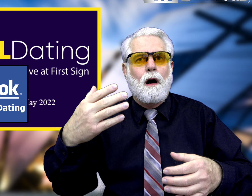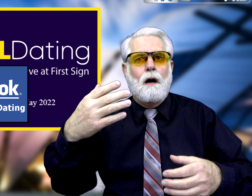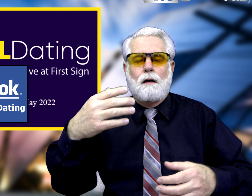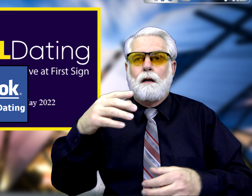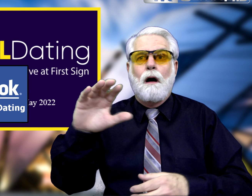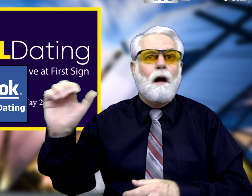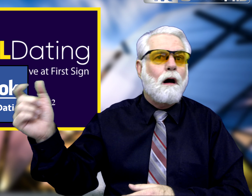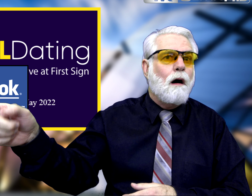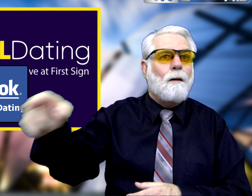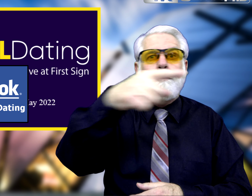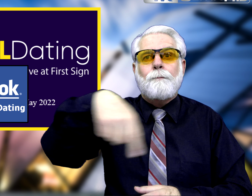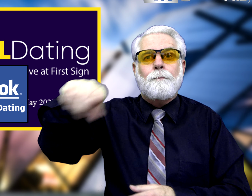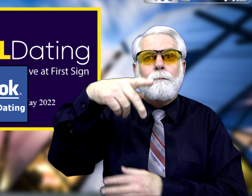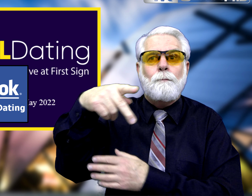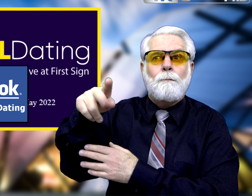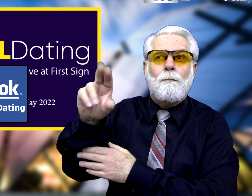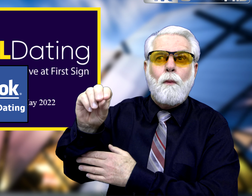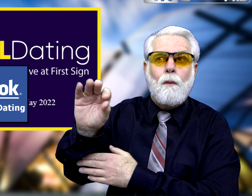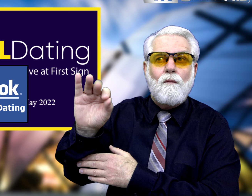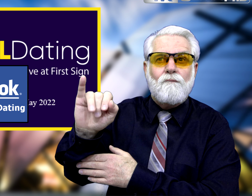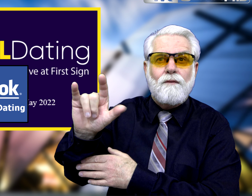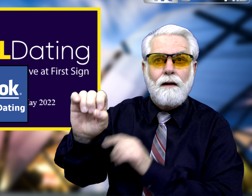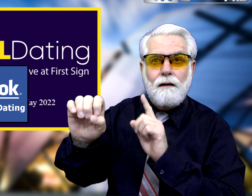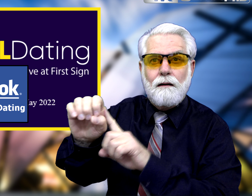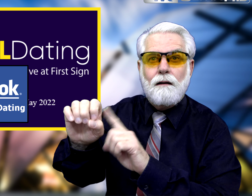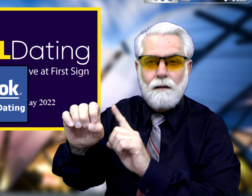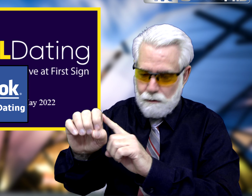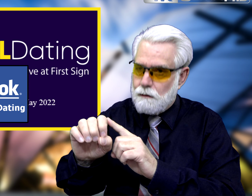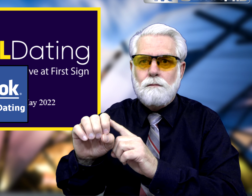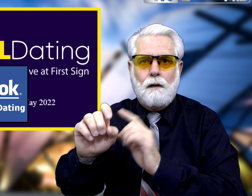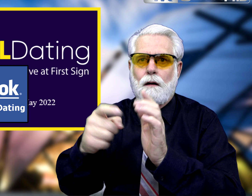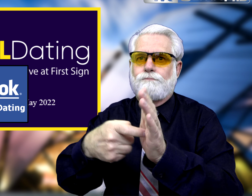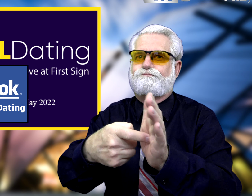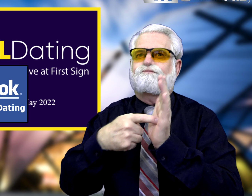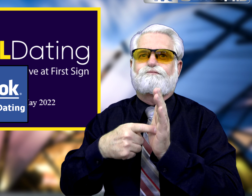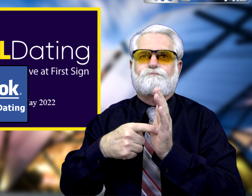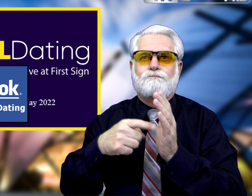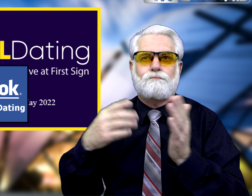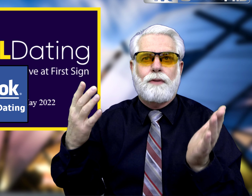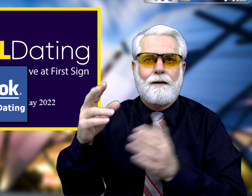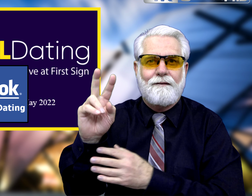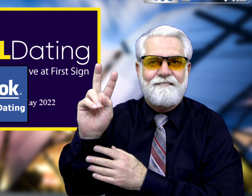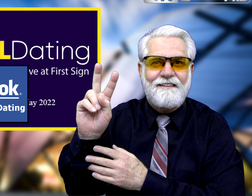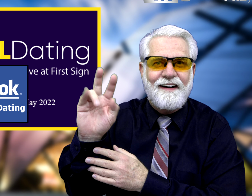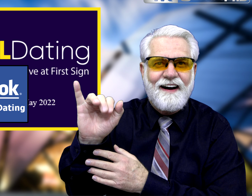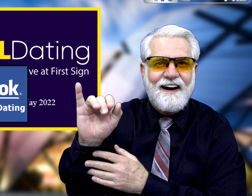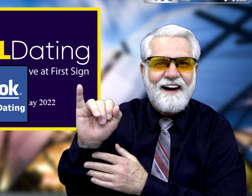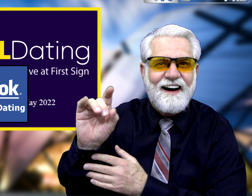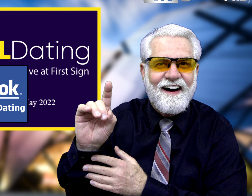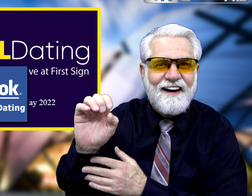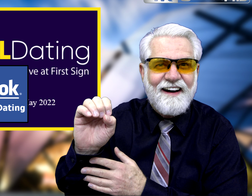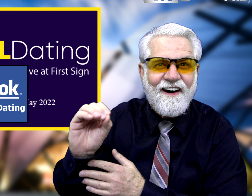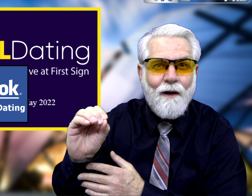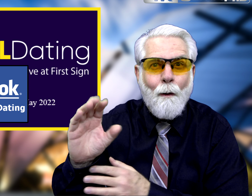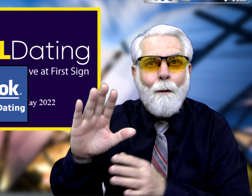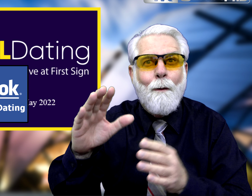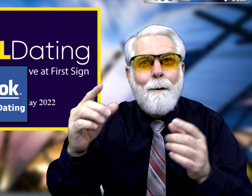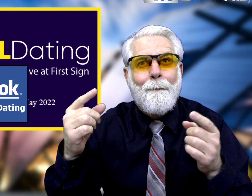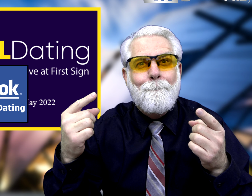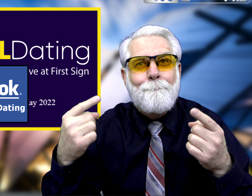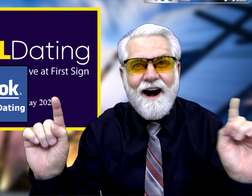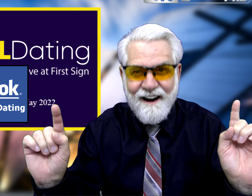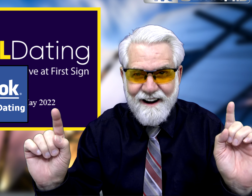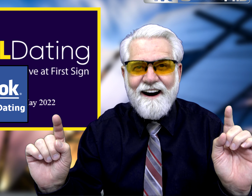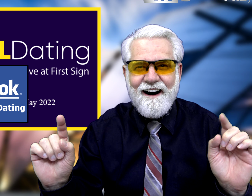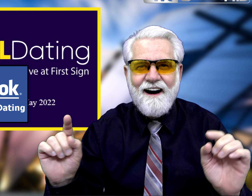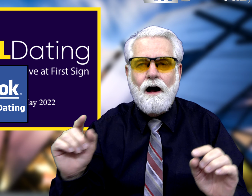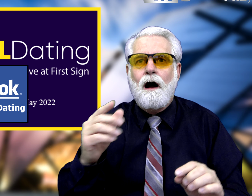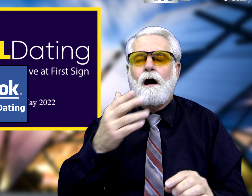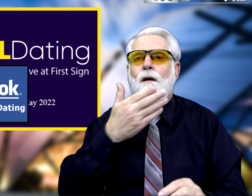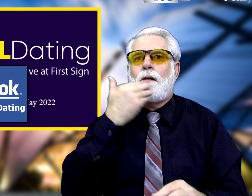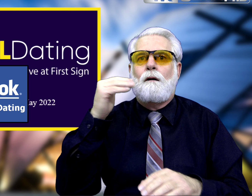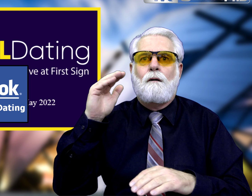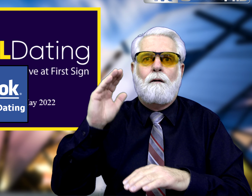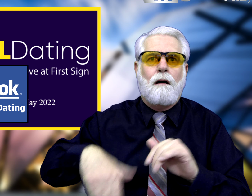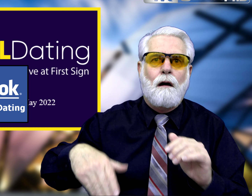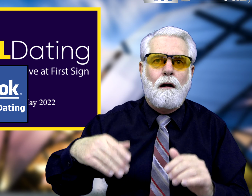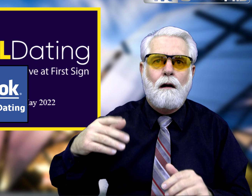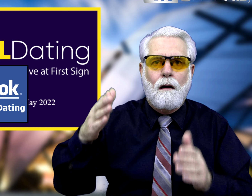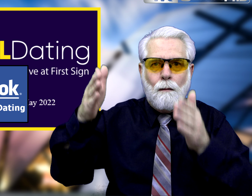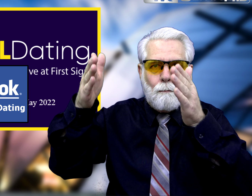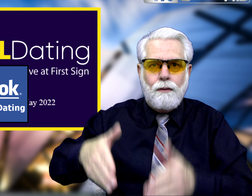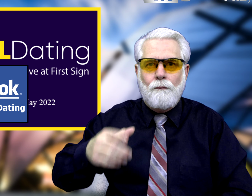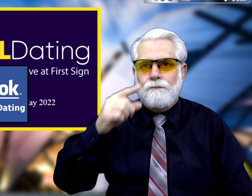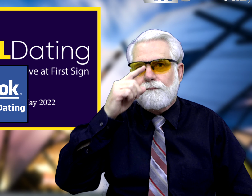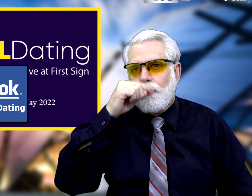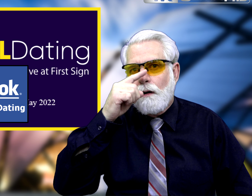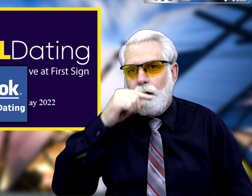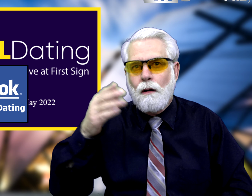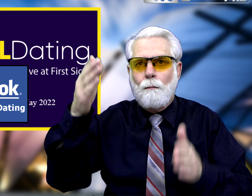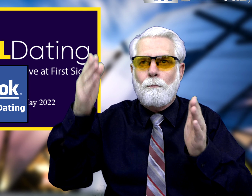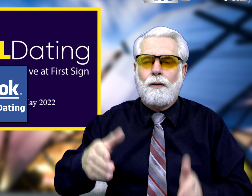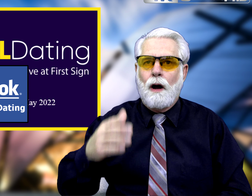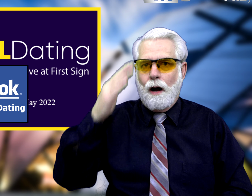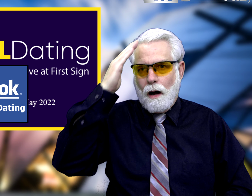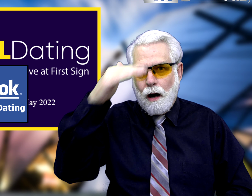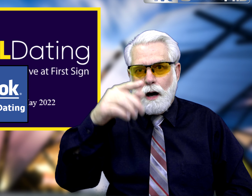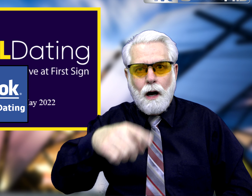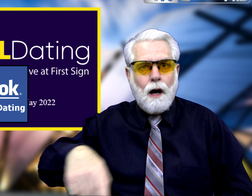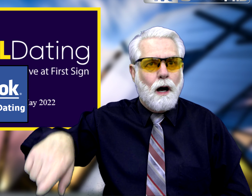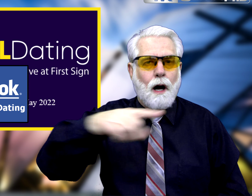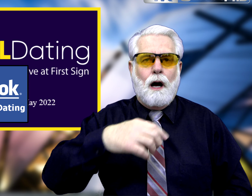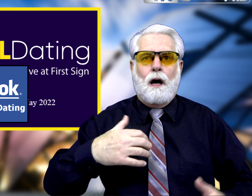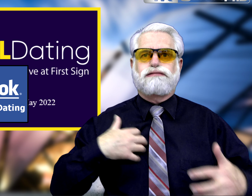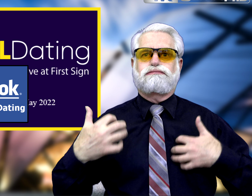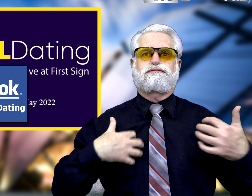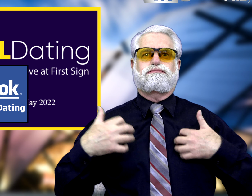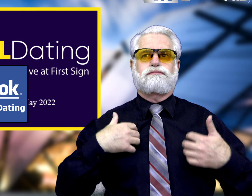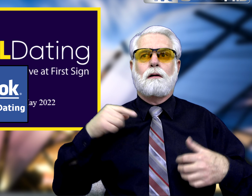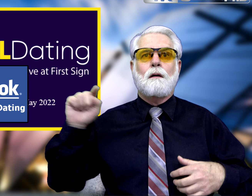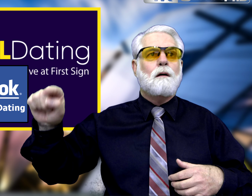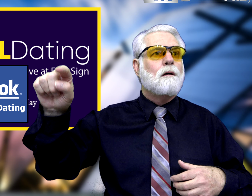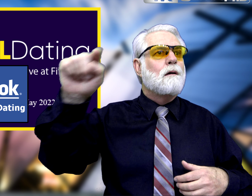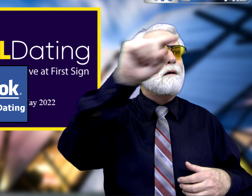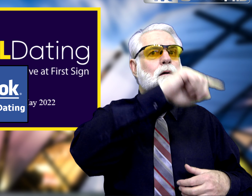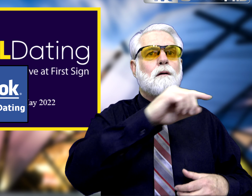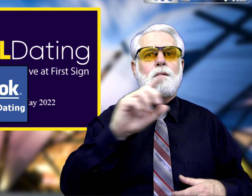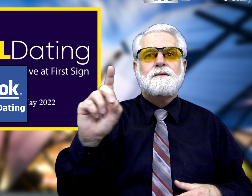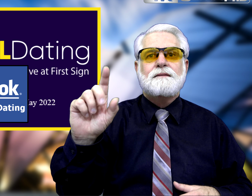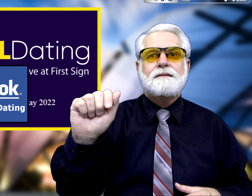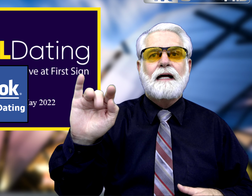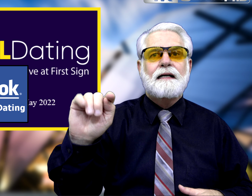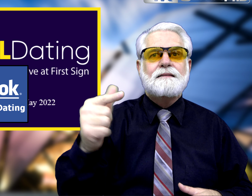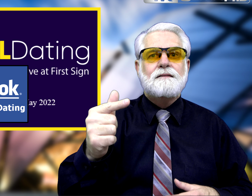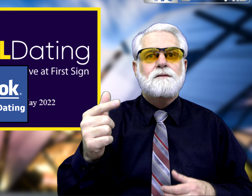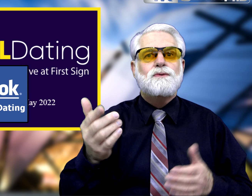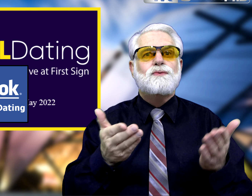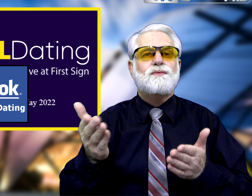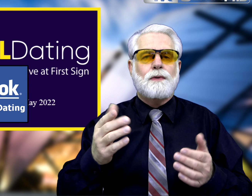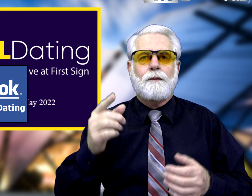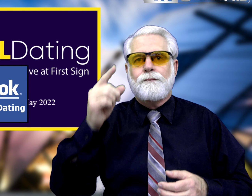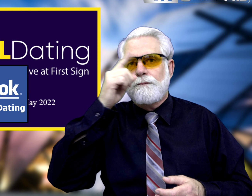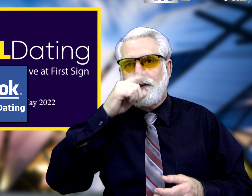On all your profiles will require video! Pah! Better than a persons fake picture. I know that you get angry on other dating services